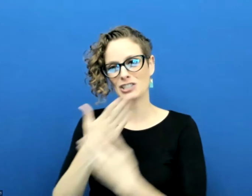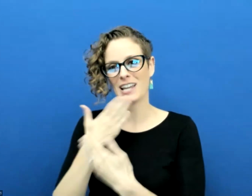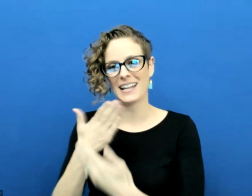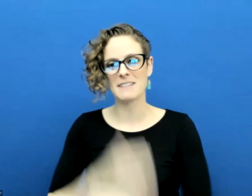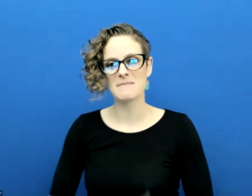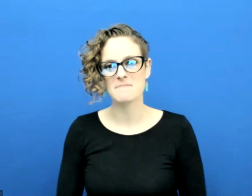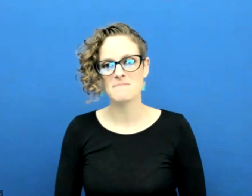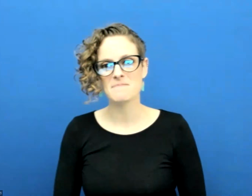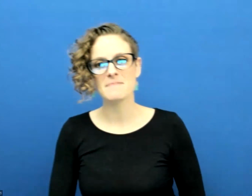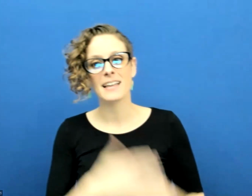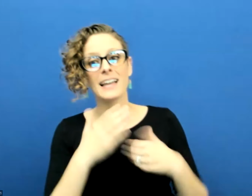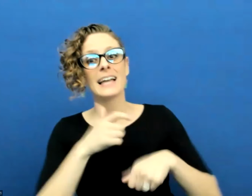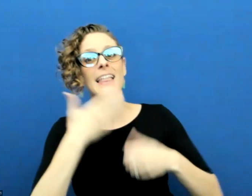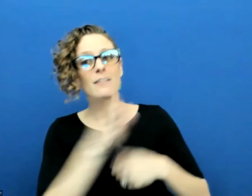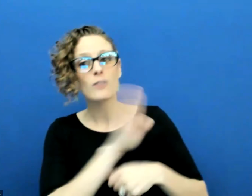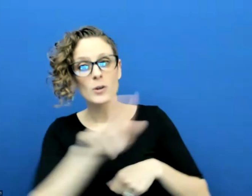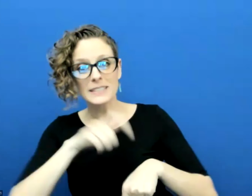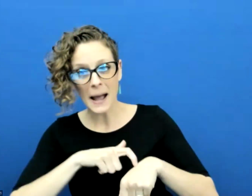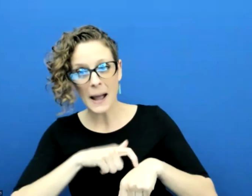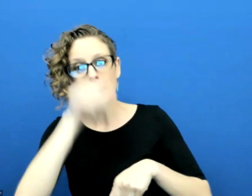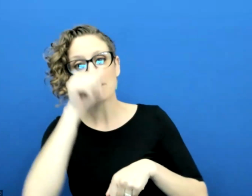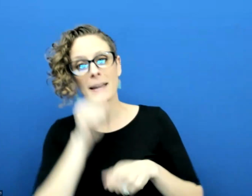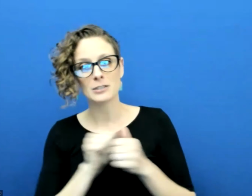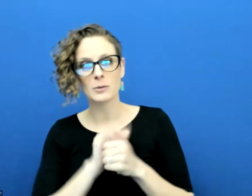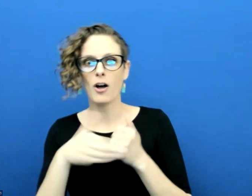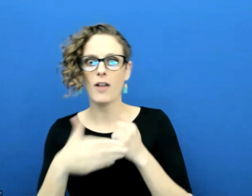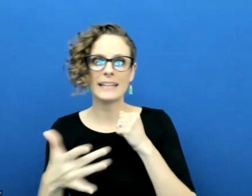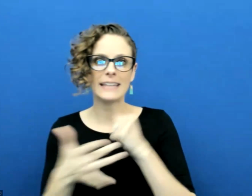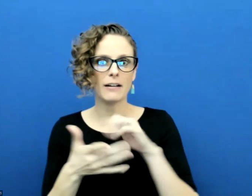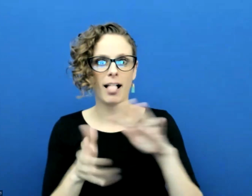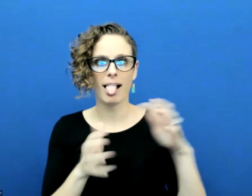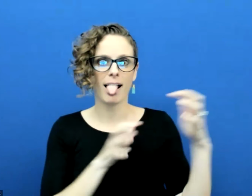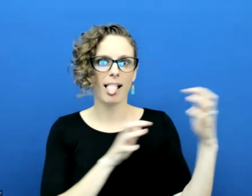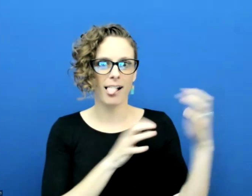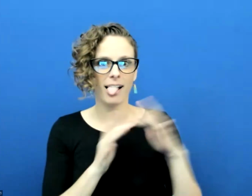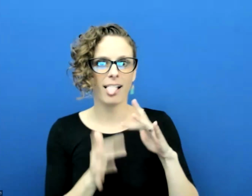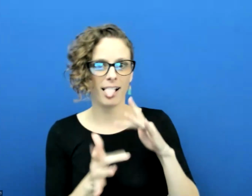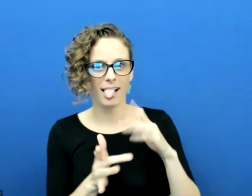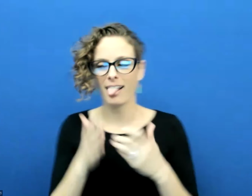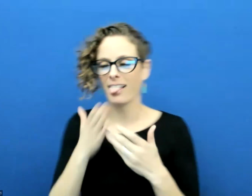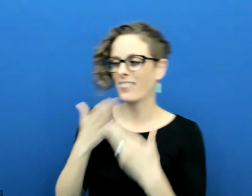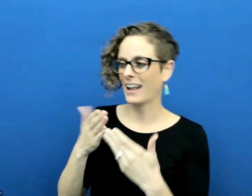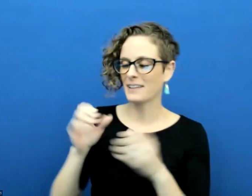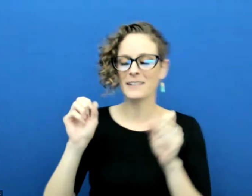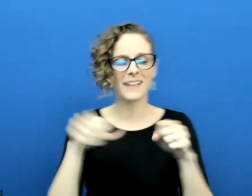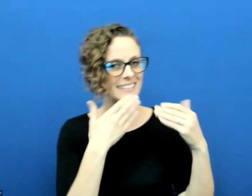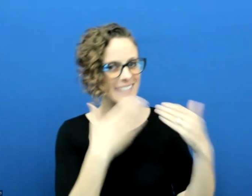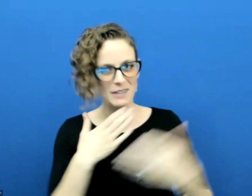I'm impatience with the technical glitch thank you yes thank you today thank you so much